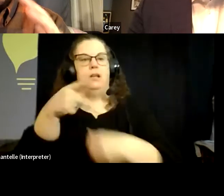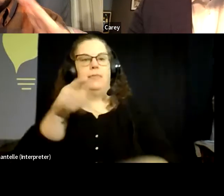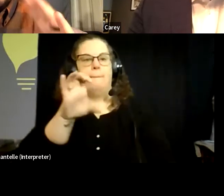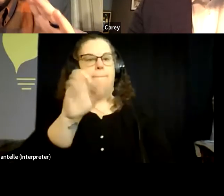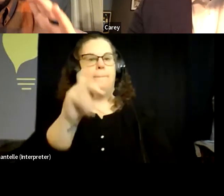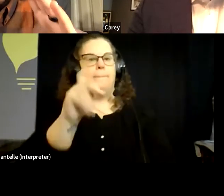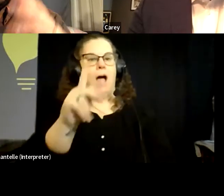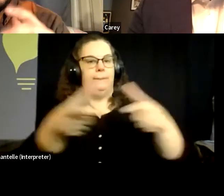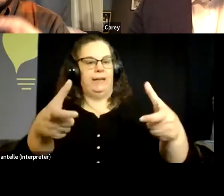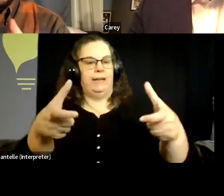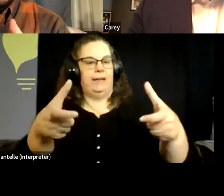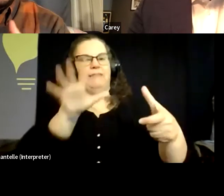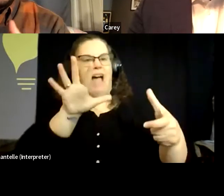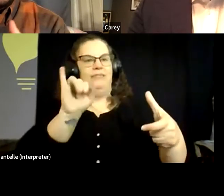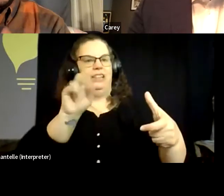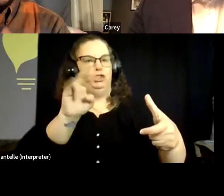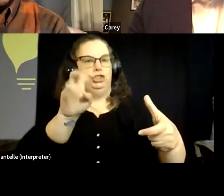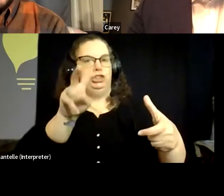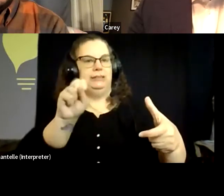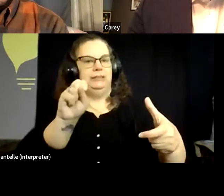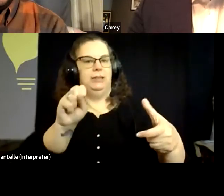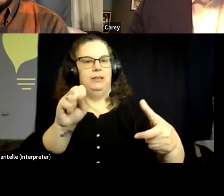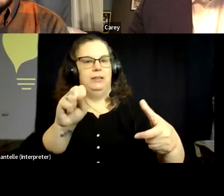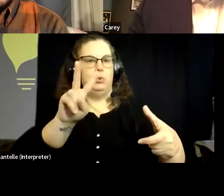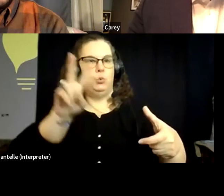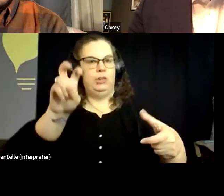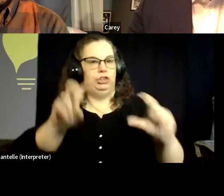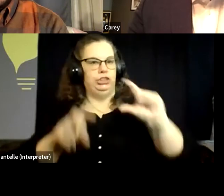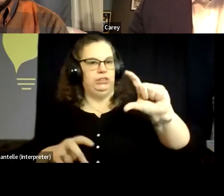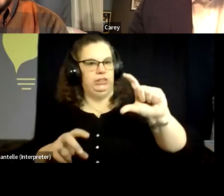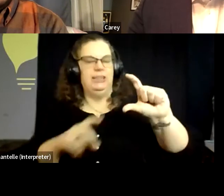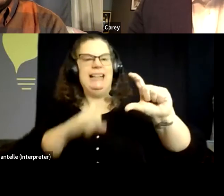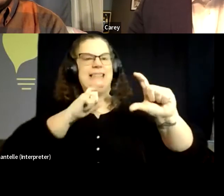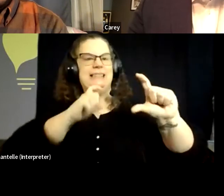. It's five inches by two inches, made of sheet steel with eight metal